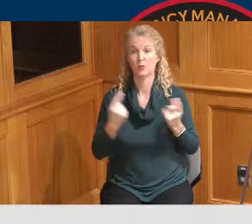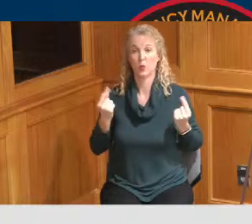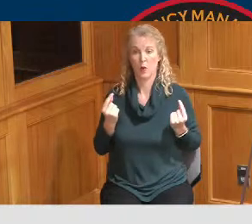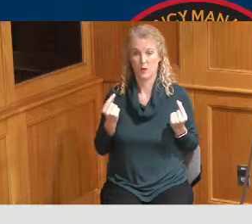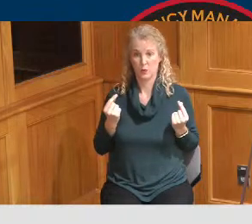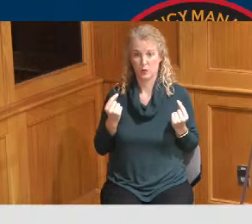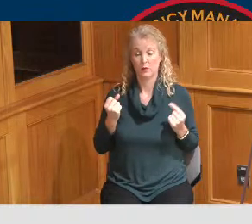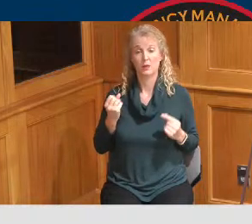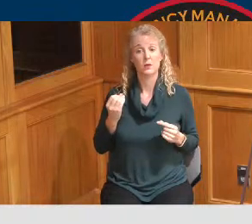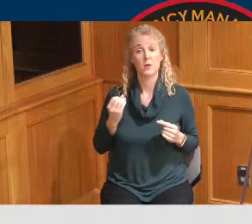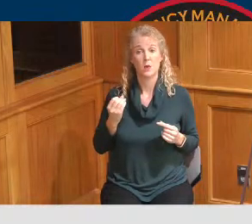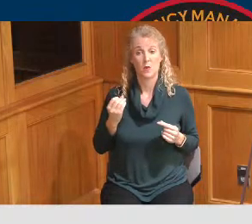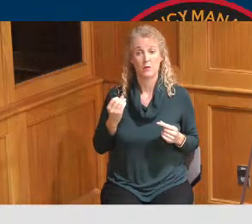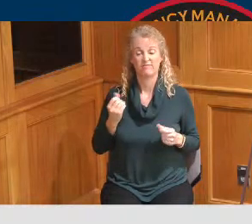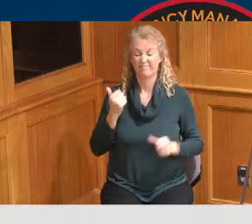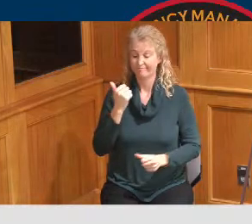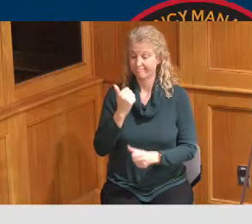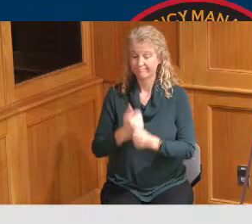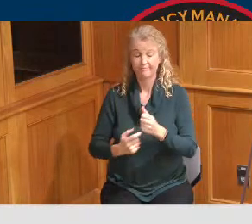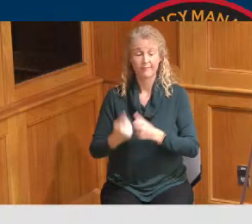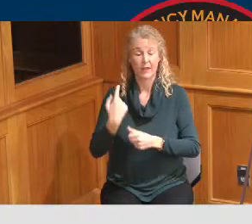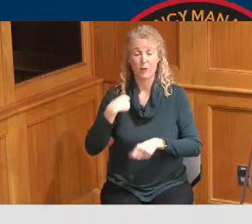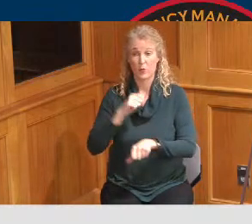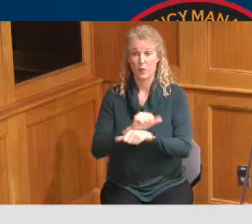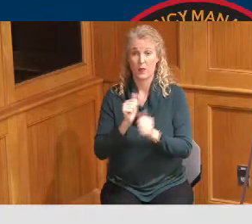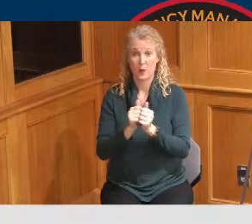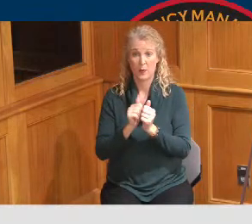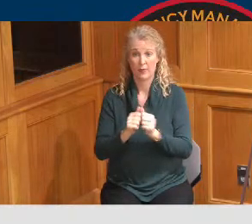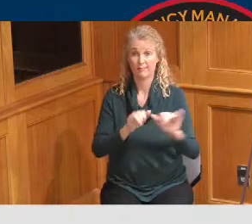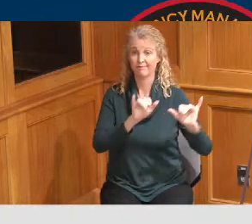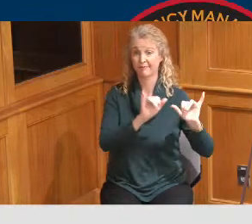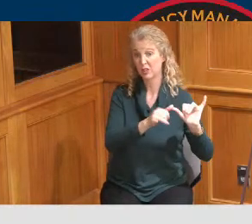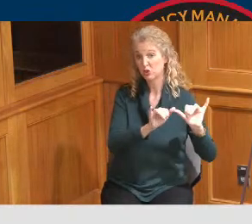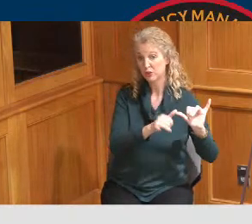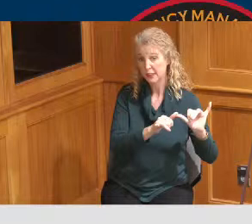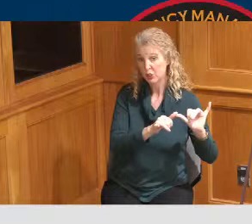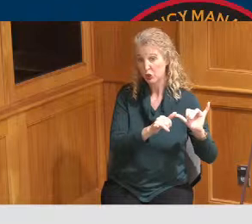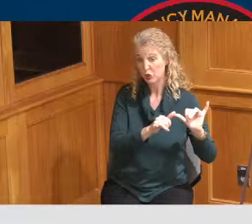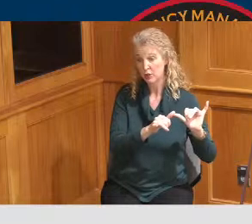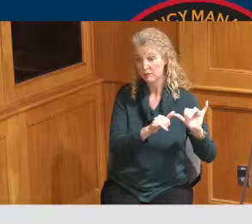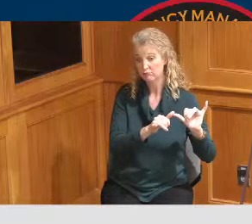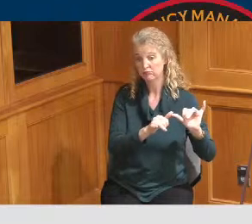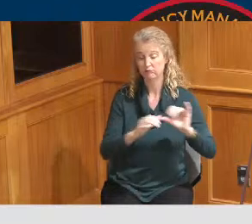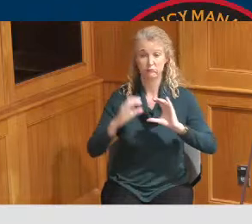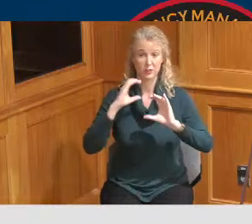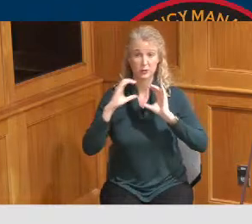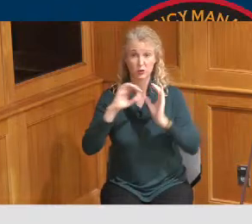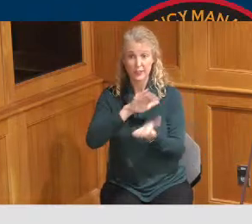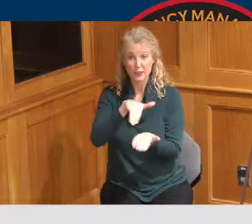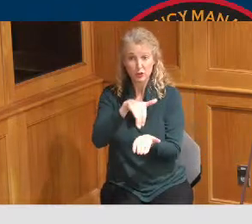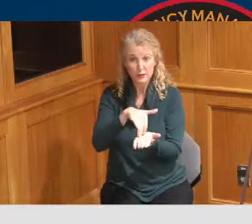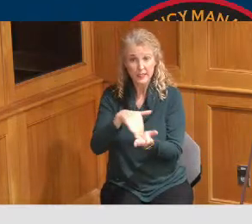partner with everybody from the county Engineer to our communication Center to environmental the